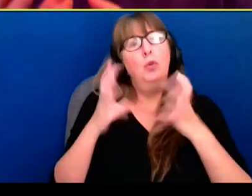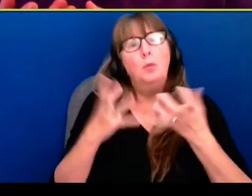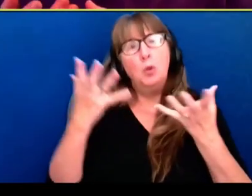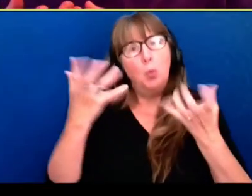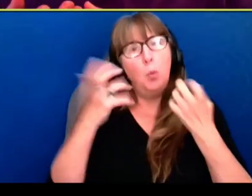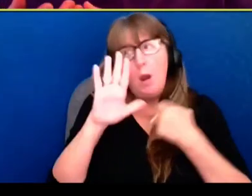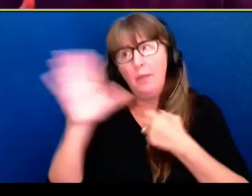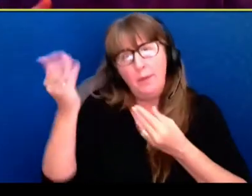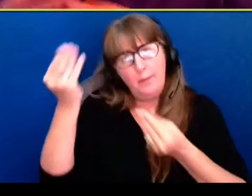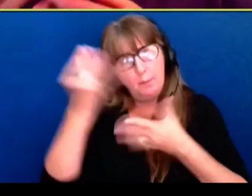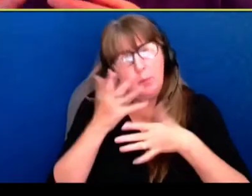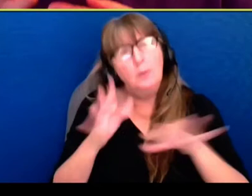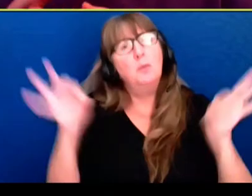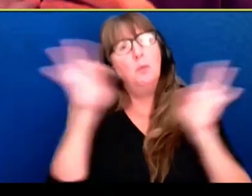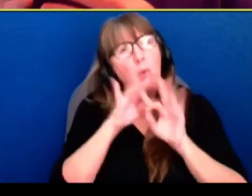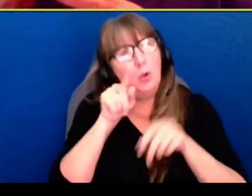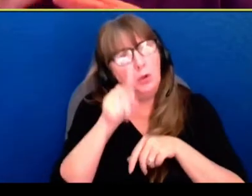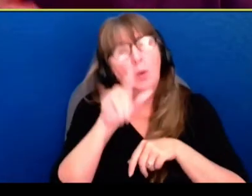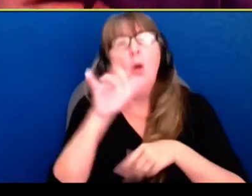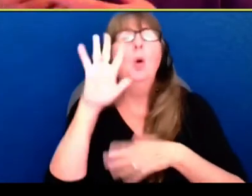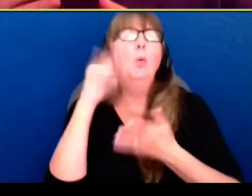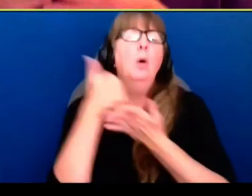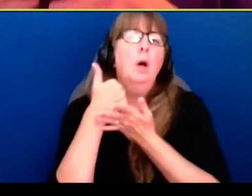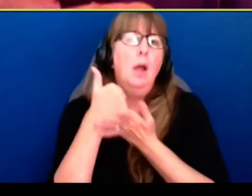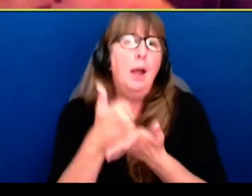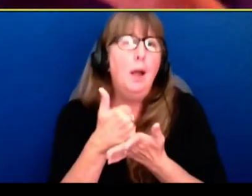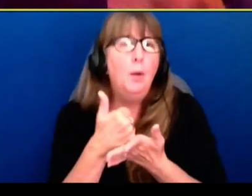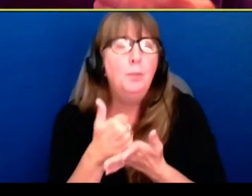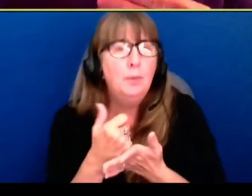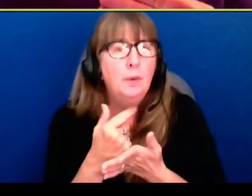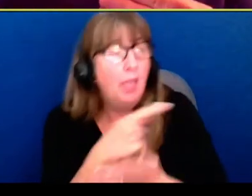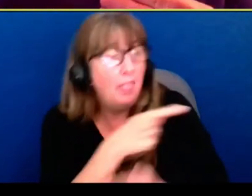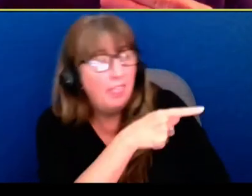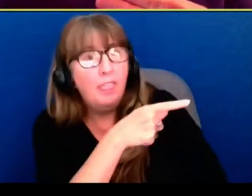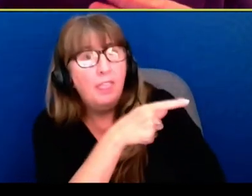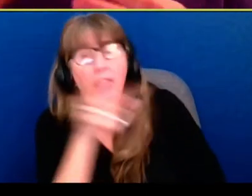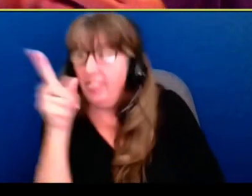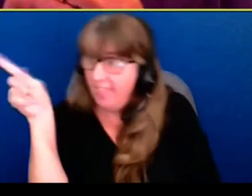it's important to you, that'll help, help them relax and open up the door to them to